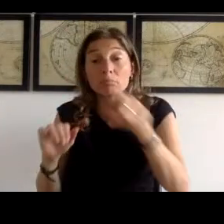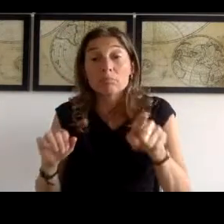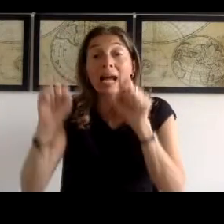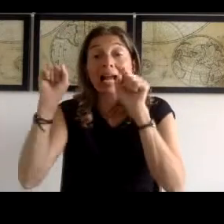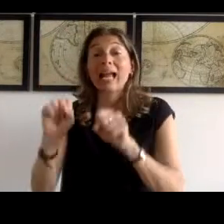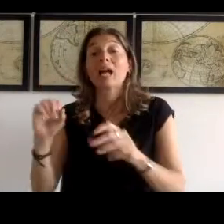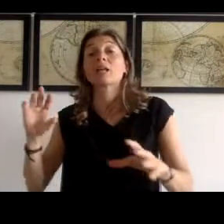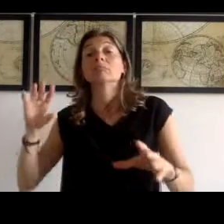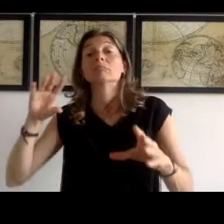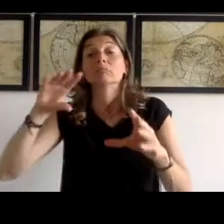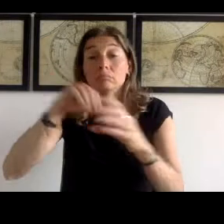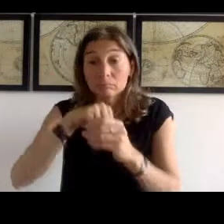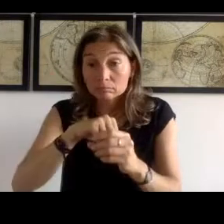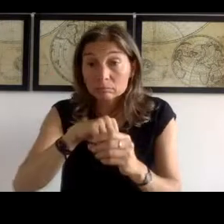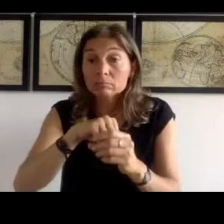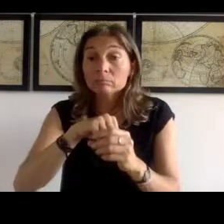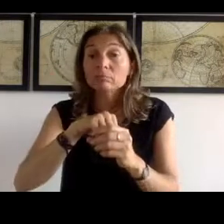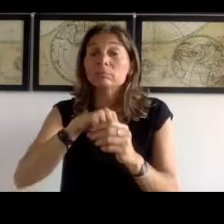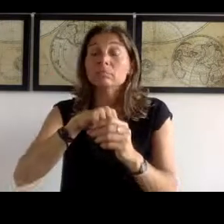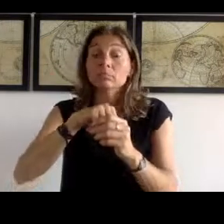Would you like me to repeat the question?